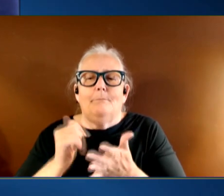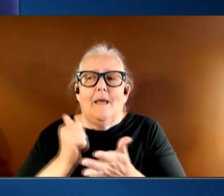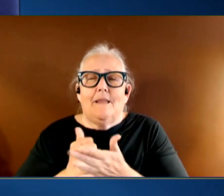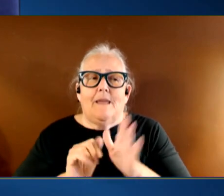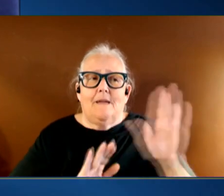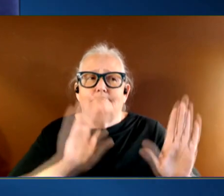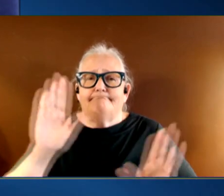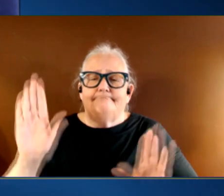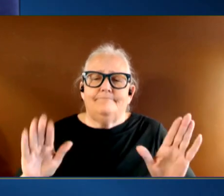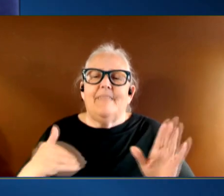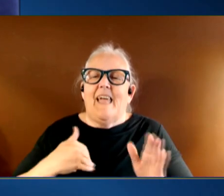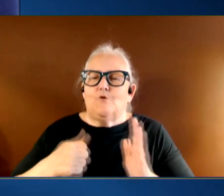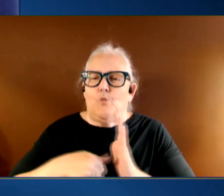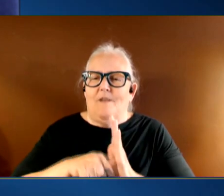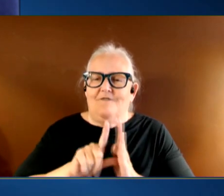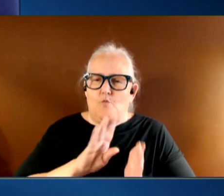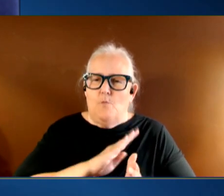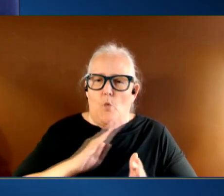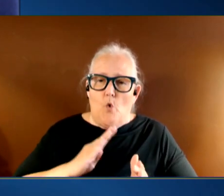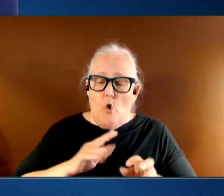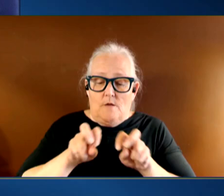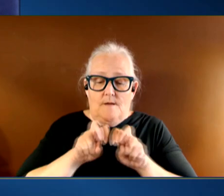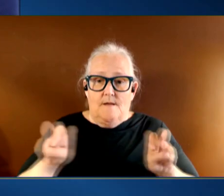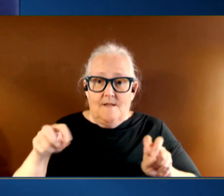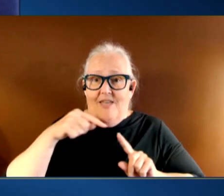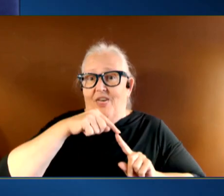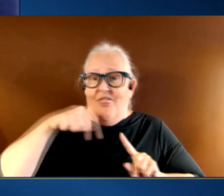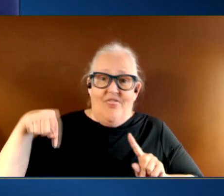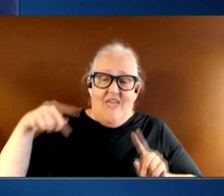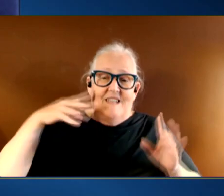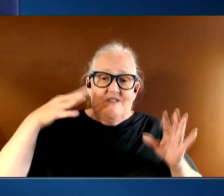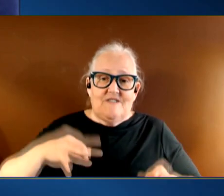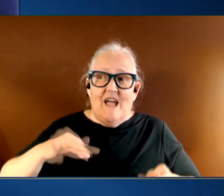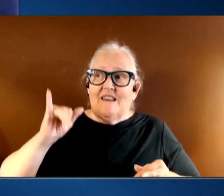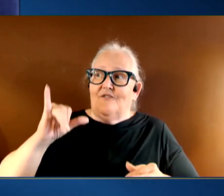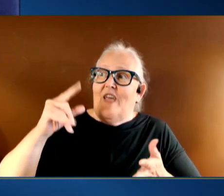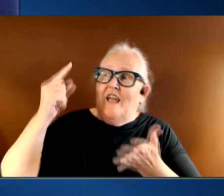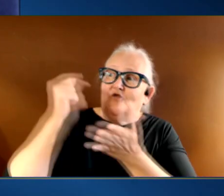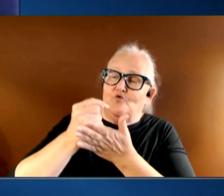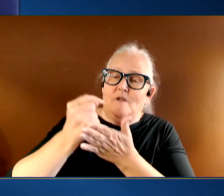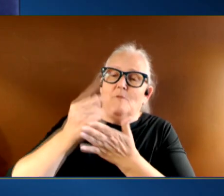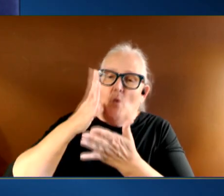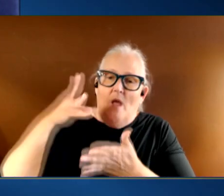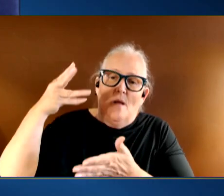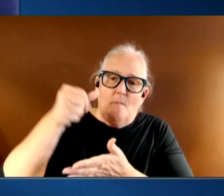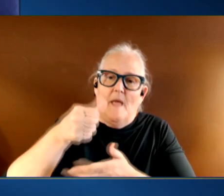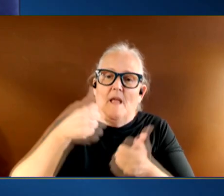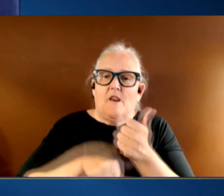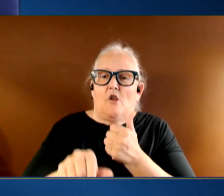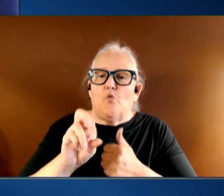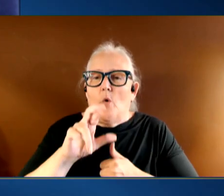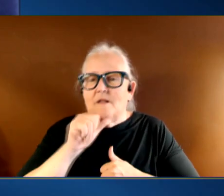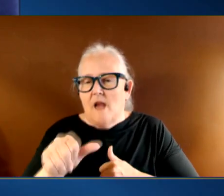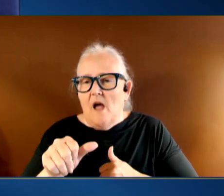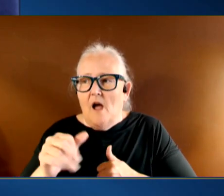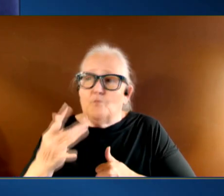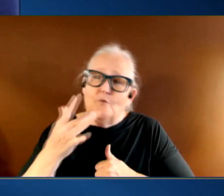and those members decide if a treatment is covered on the formulary or not, if it's preferred or not. So, many of those review boards had never heard a